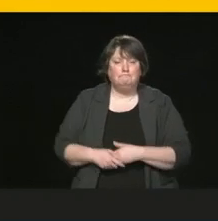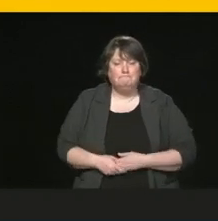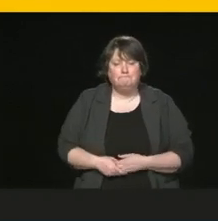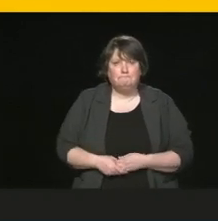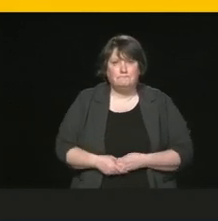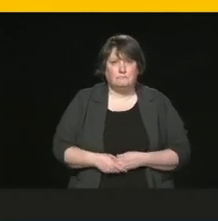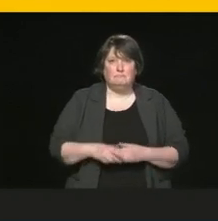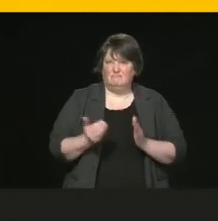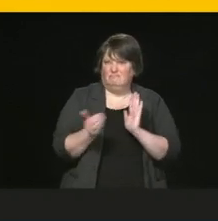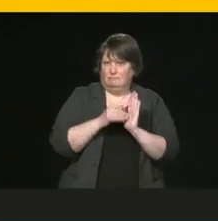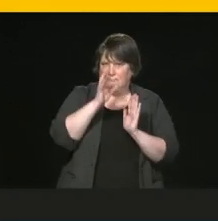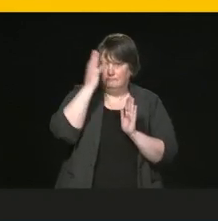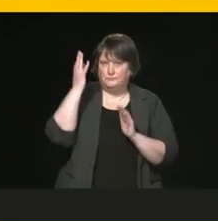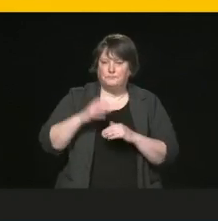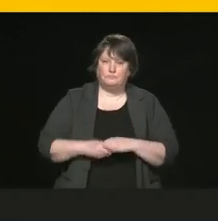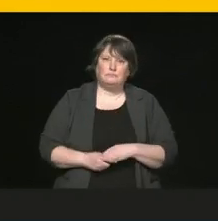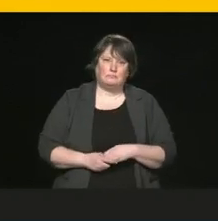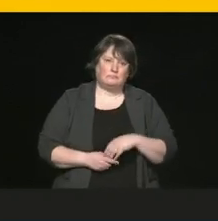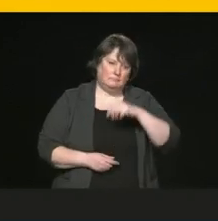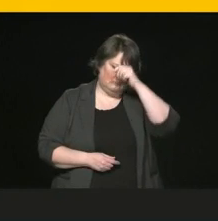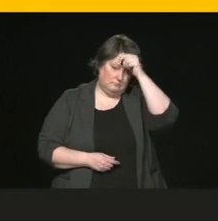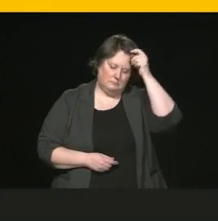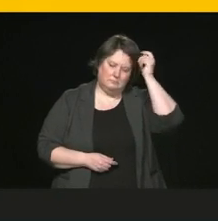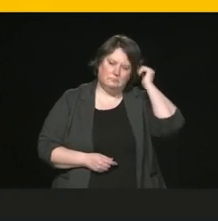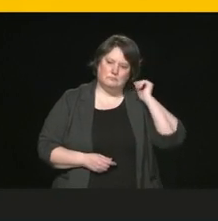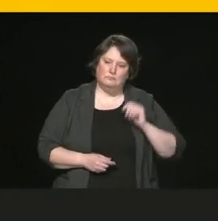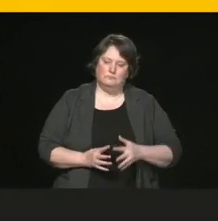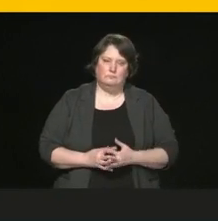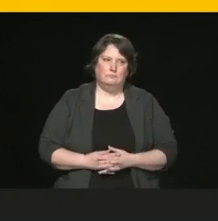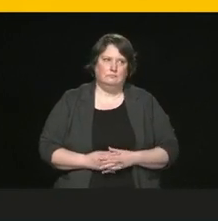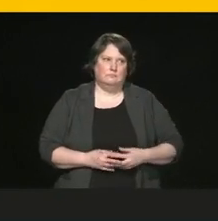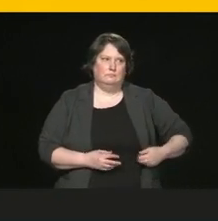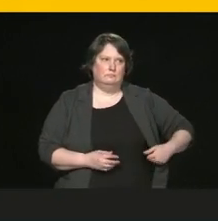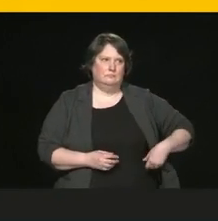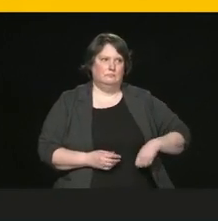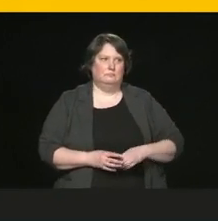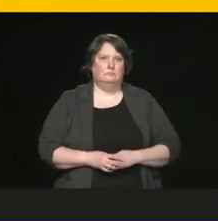ANY DIRECT OR INDIRECT ASKS OF CANADA AROUND THAT. FRANÇOIS?